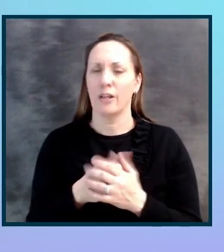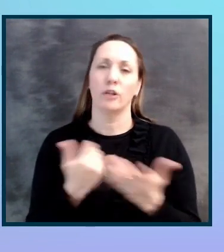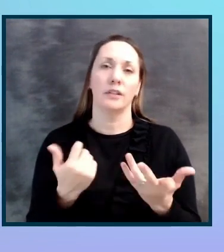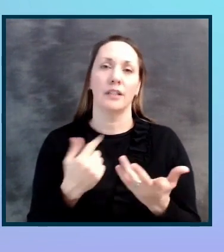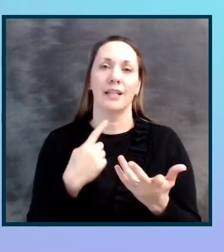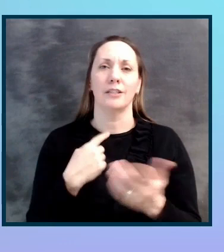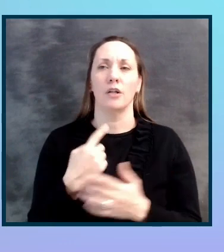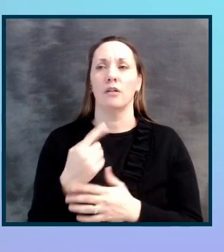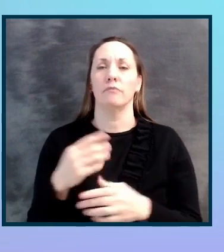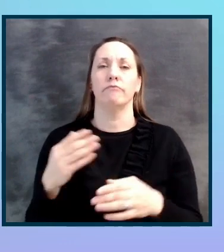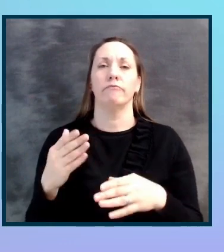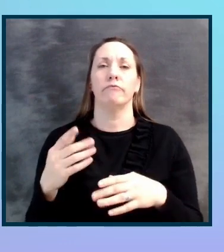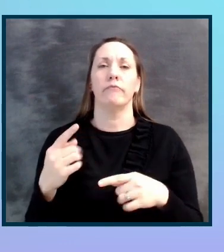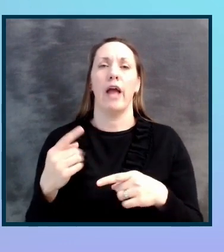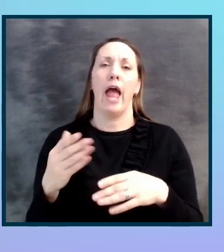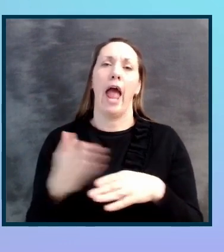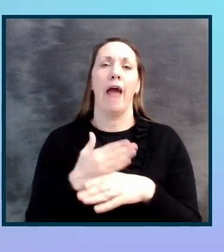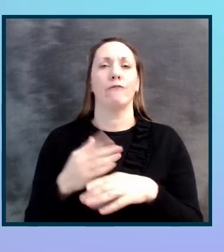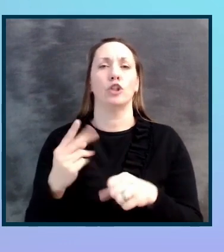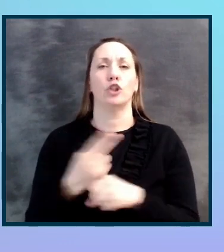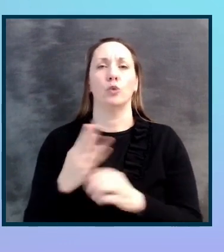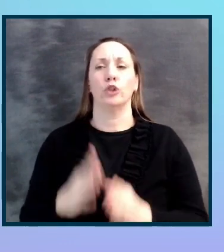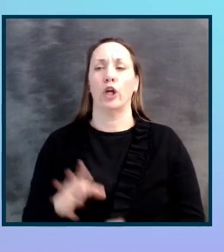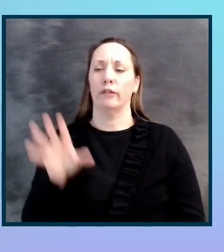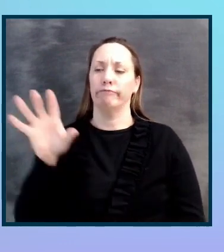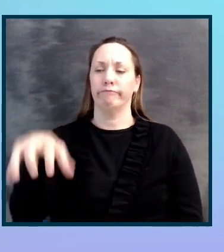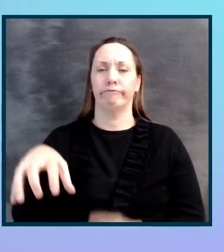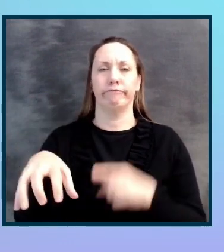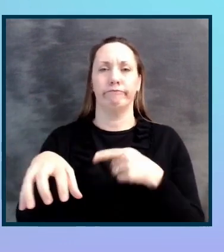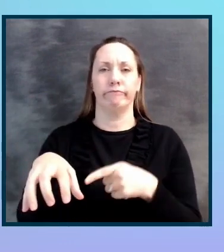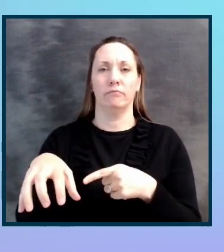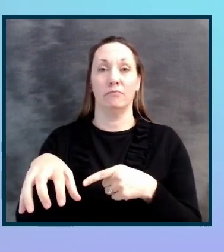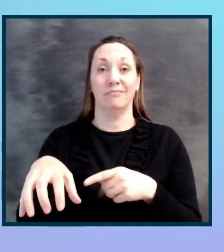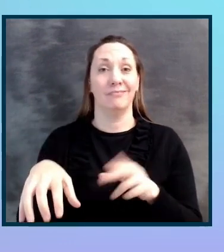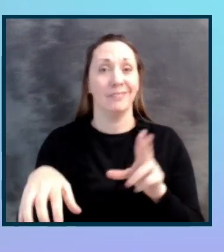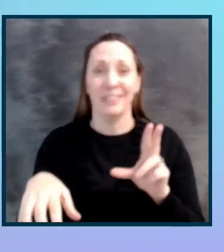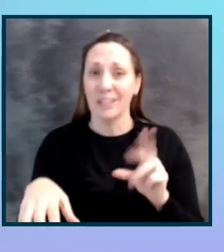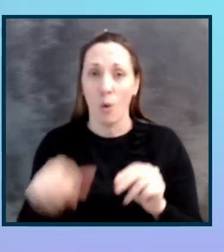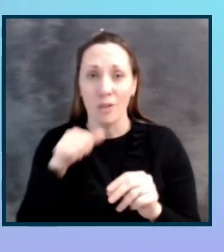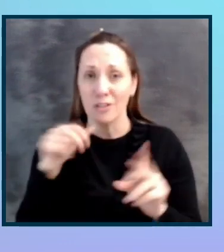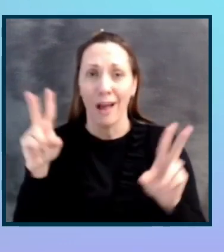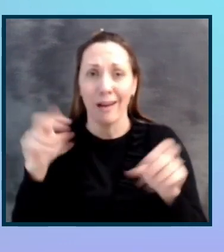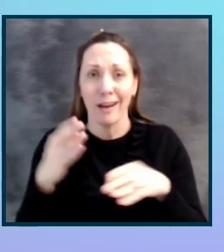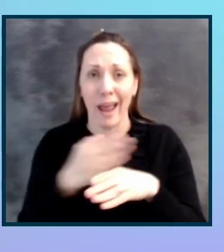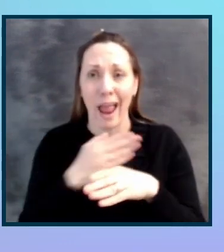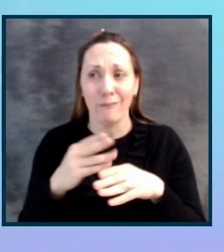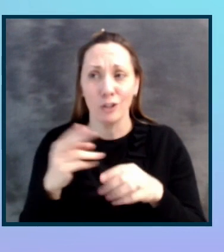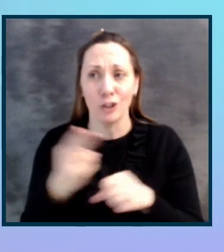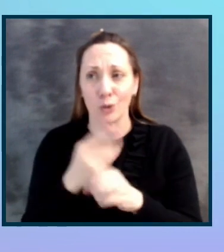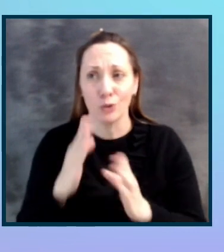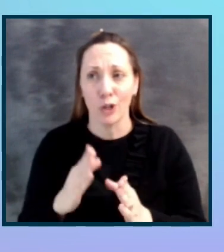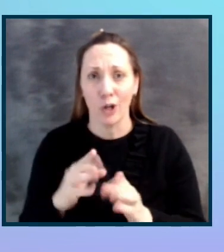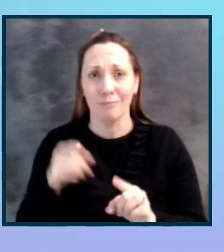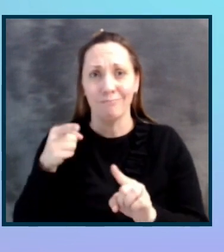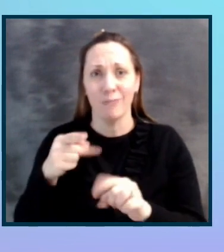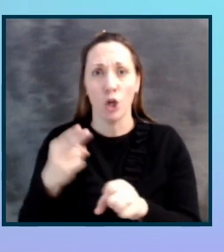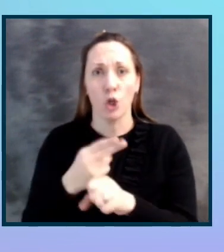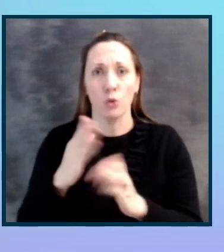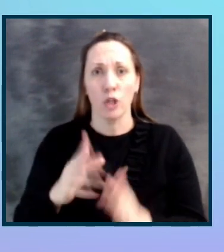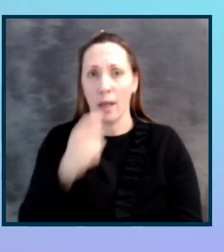There's an average user of our site. No, there isn't. There isn't an average user. There is a user and accessibility is part of being